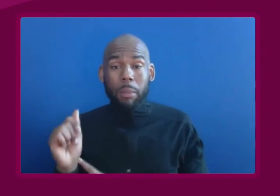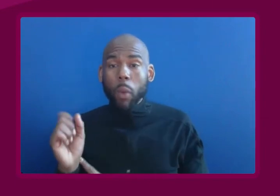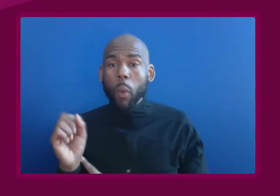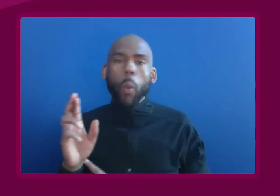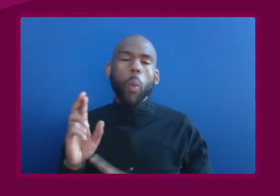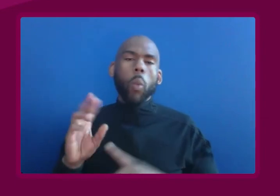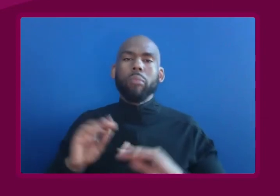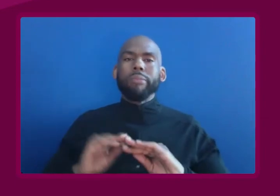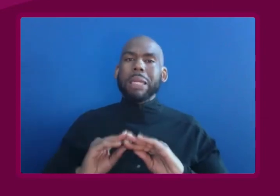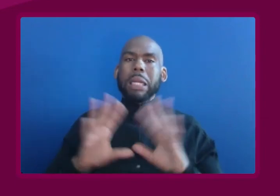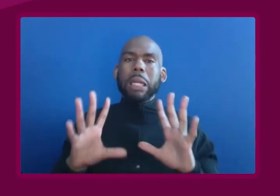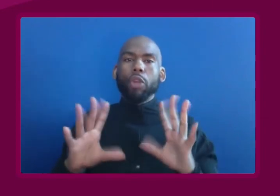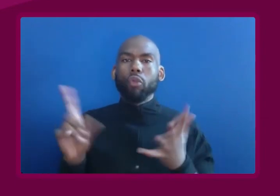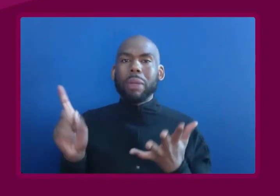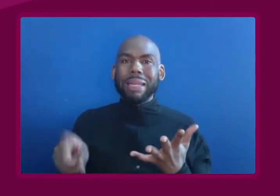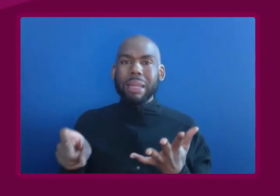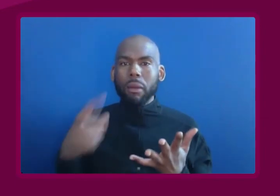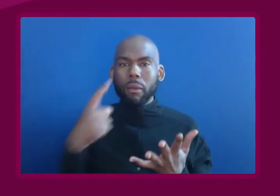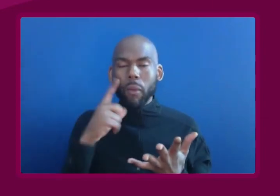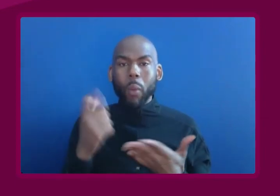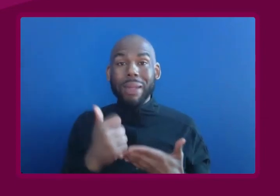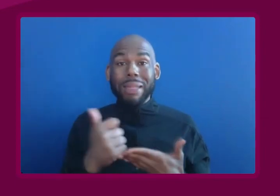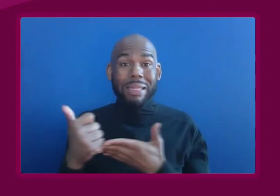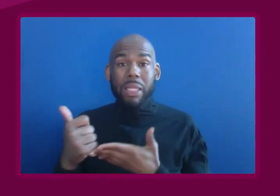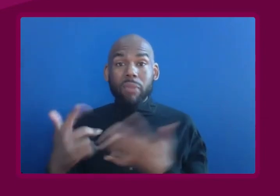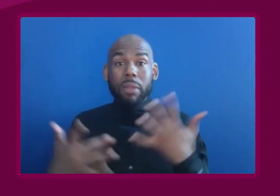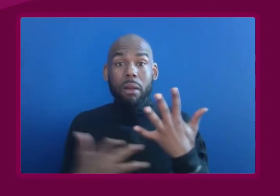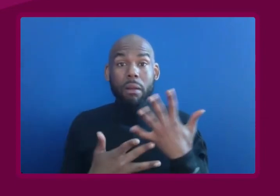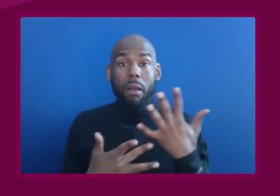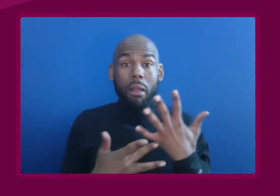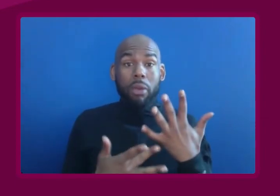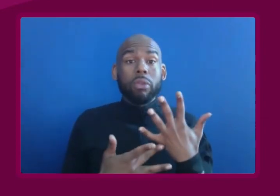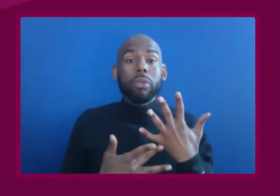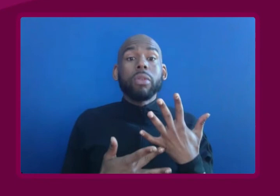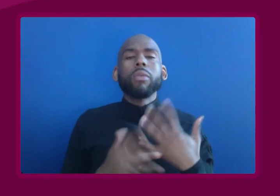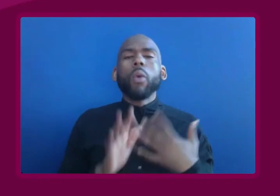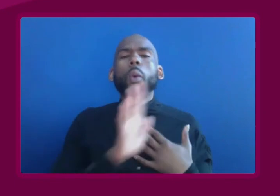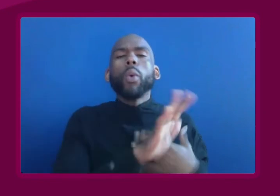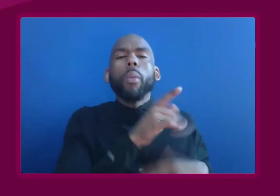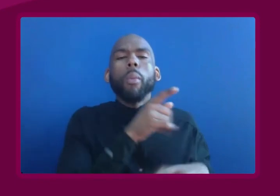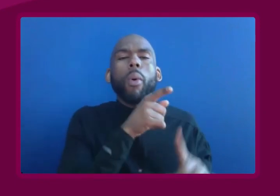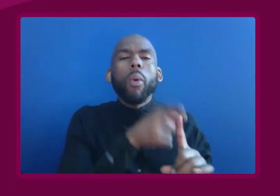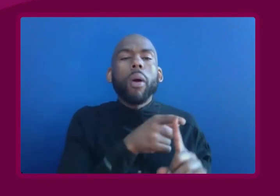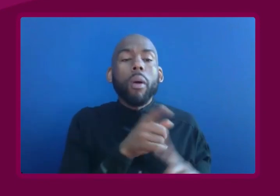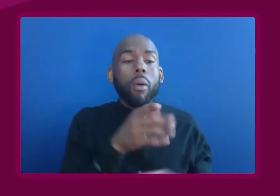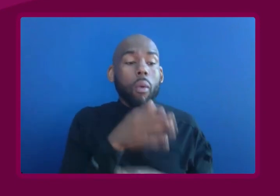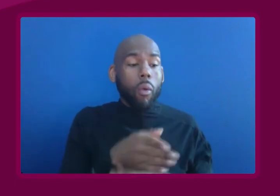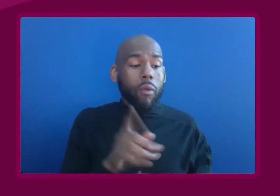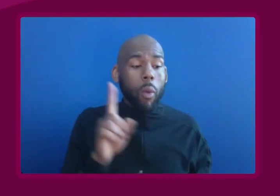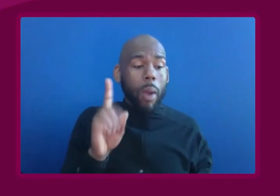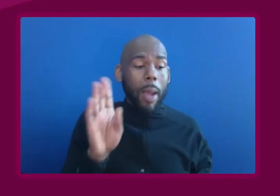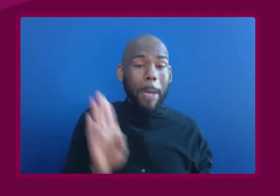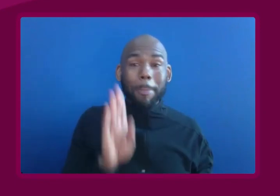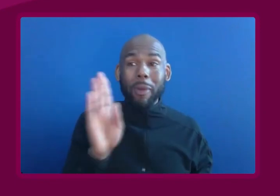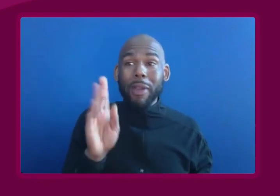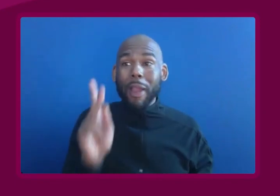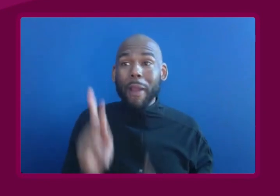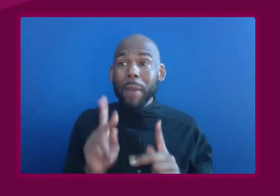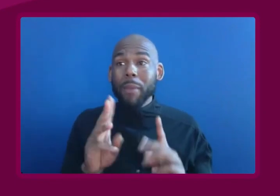need for assistive technologies, to your point, over a billion people in a world, could be